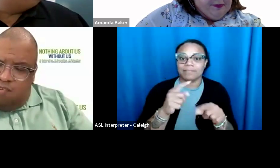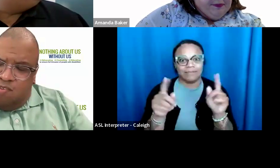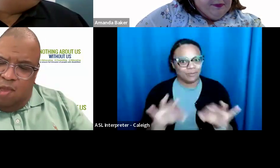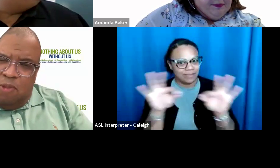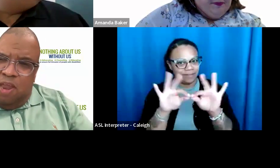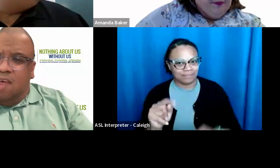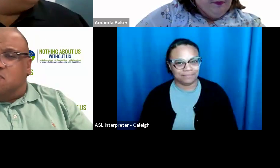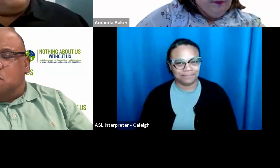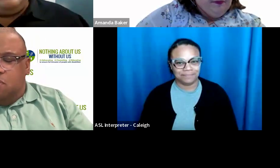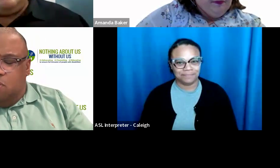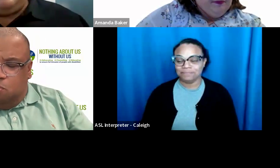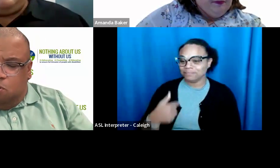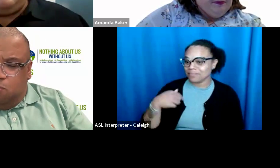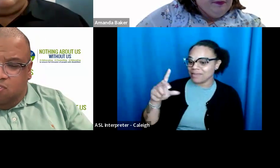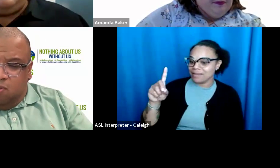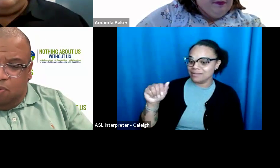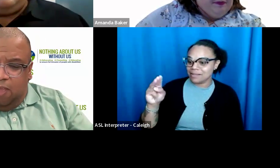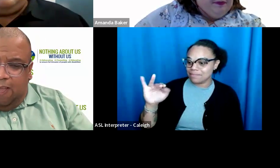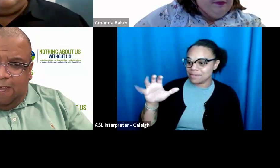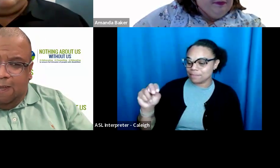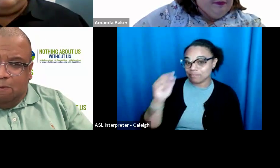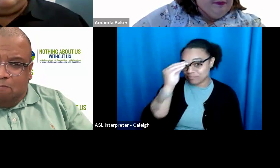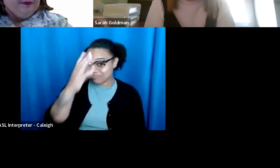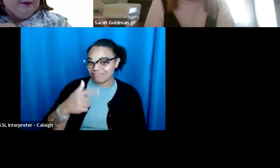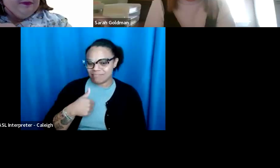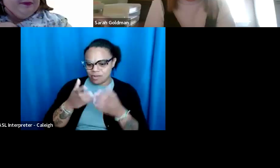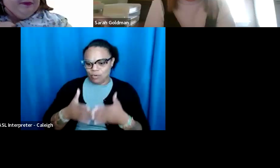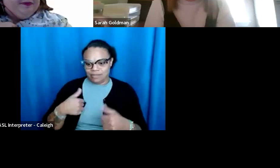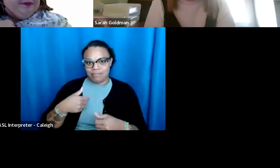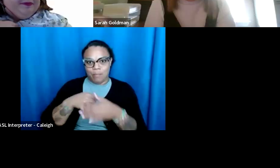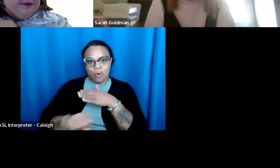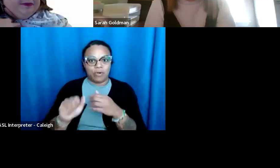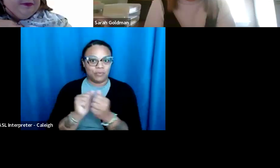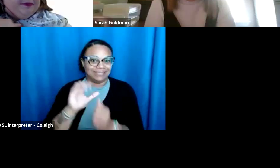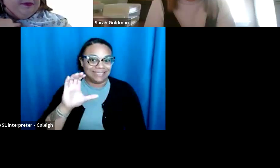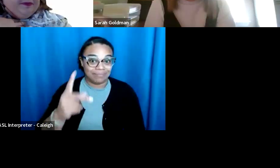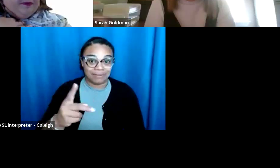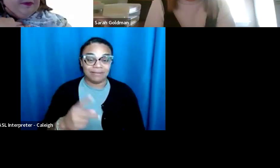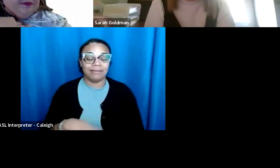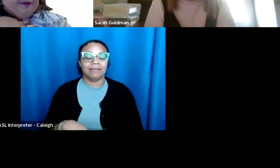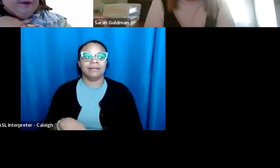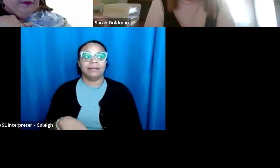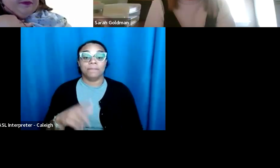This is Damian. As somebody born with CP, transportation has always been an obstacle.